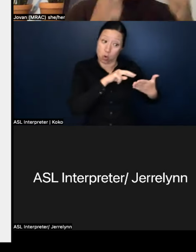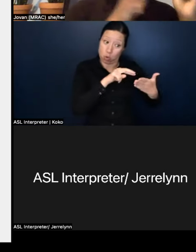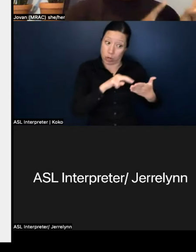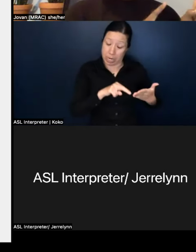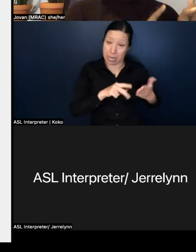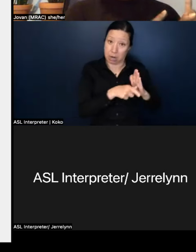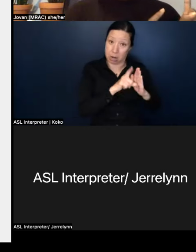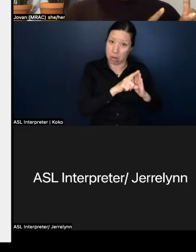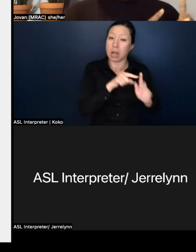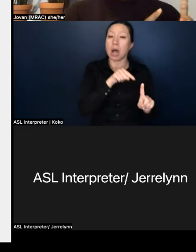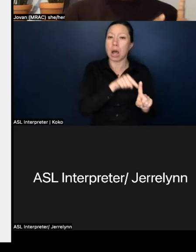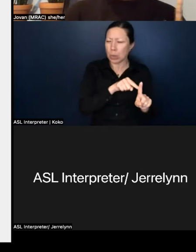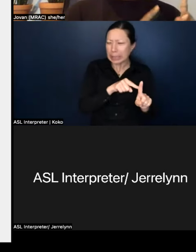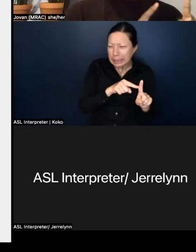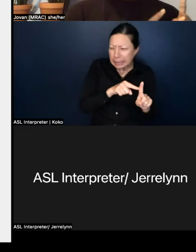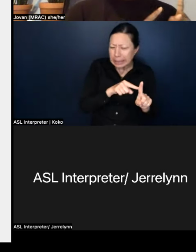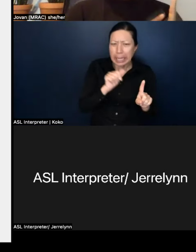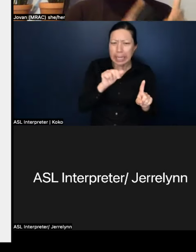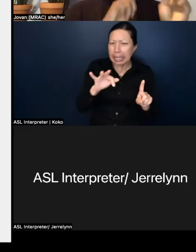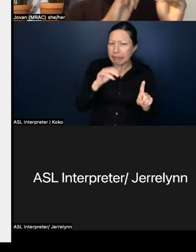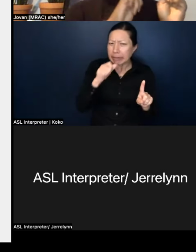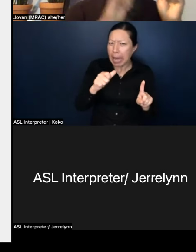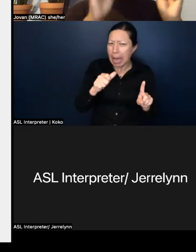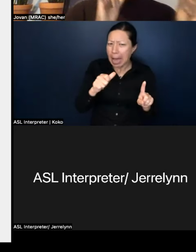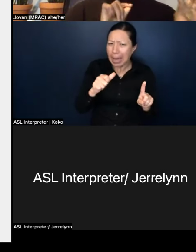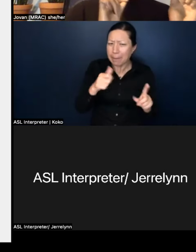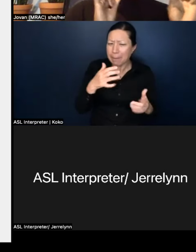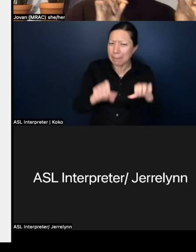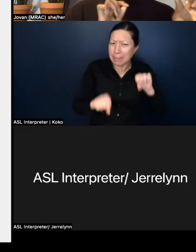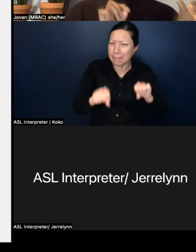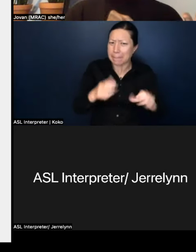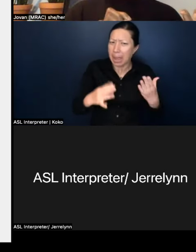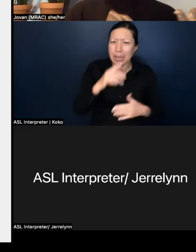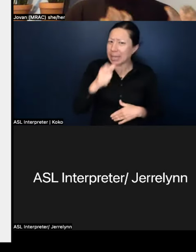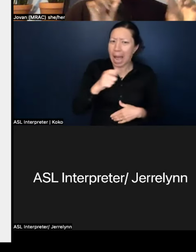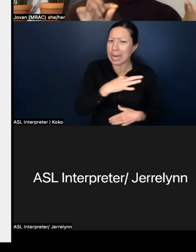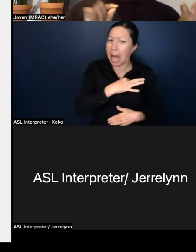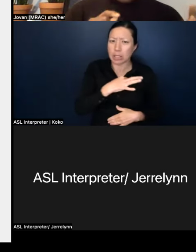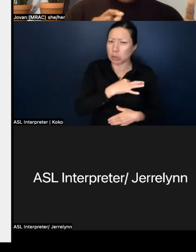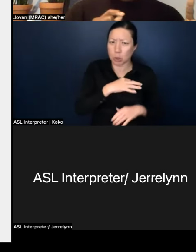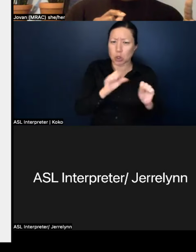as well as our Executive Director, Kathy. We will determine whether or not